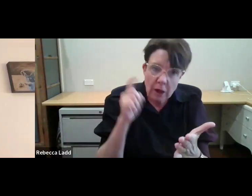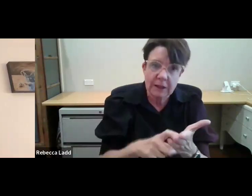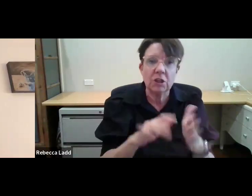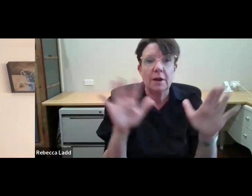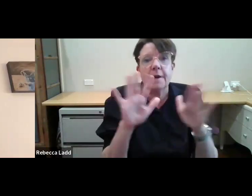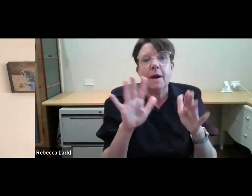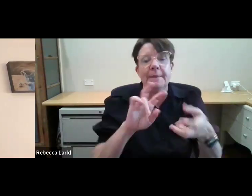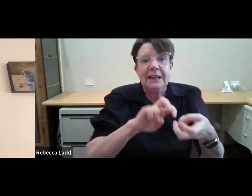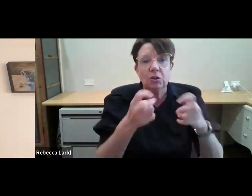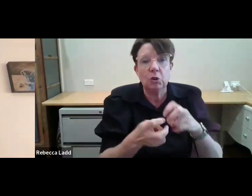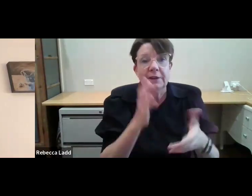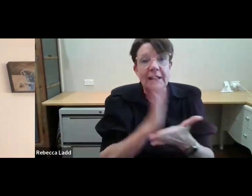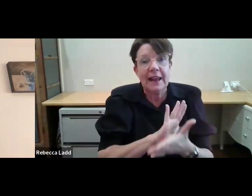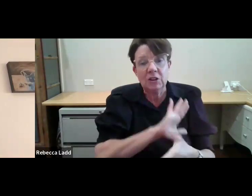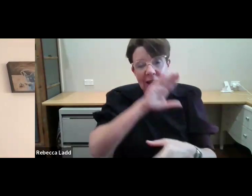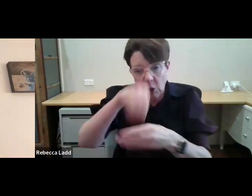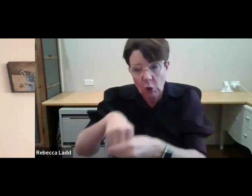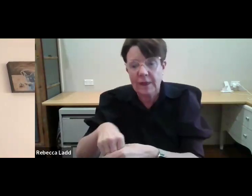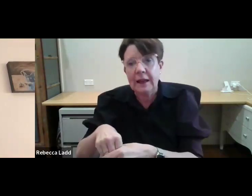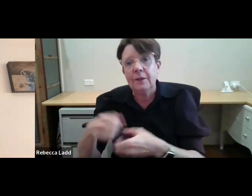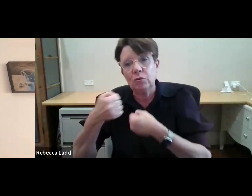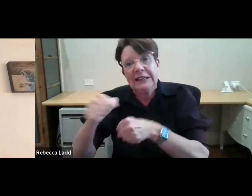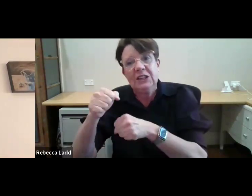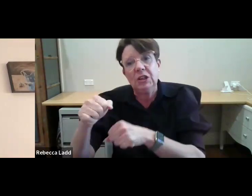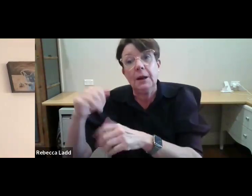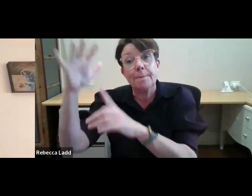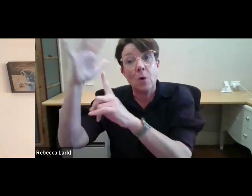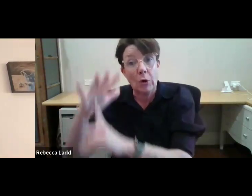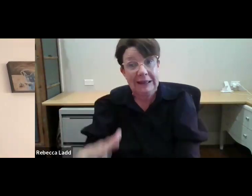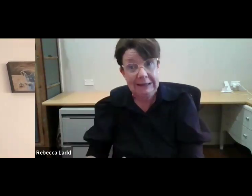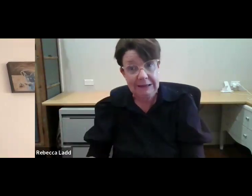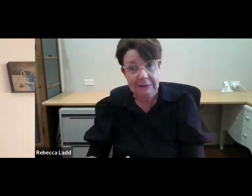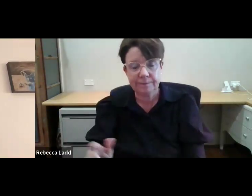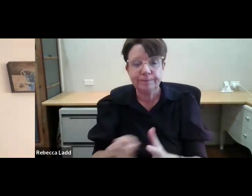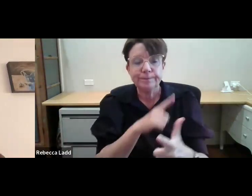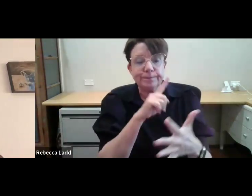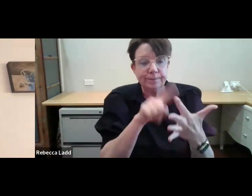understand how circles of influence. That is, who can impact